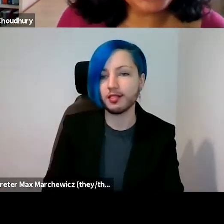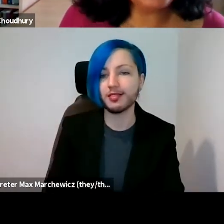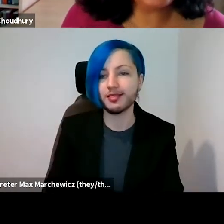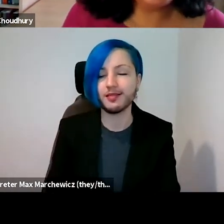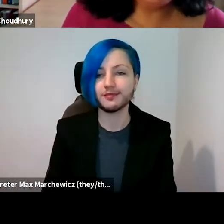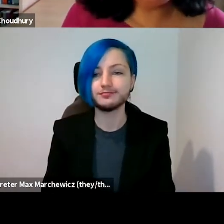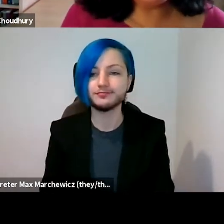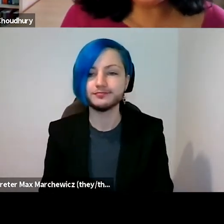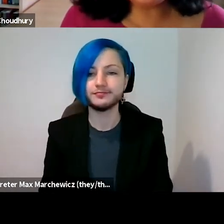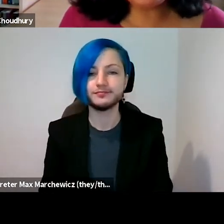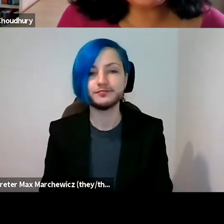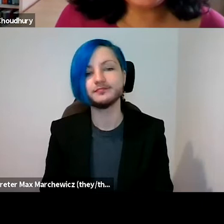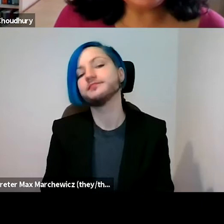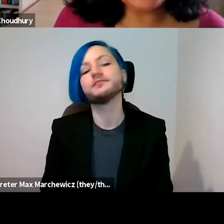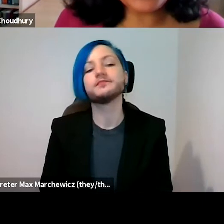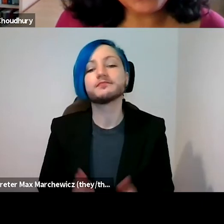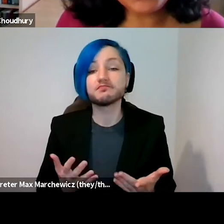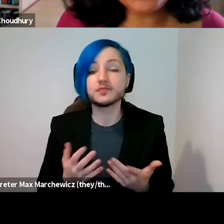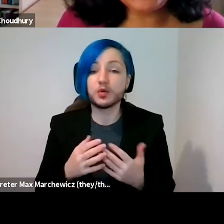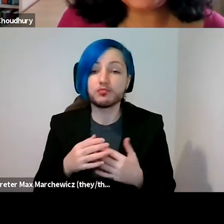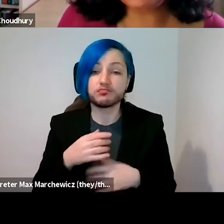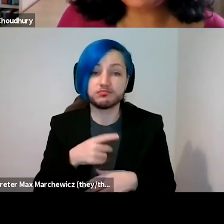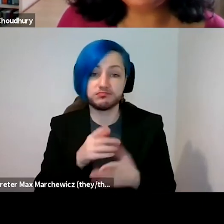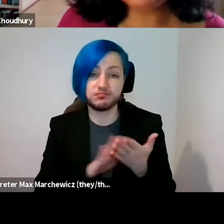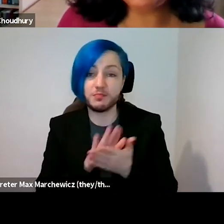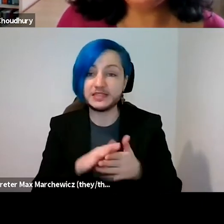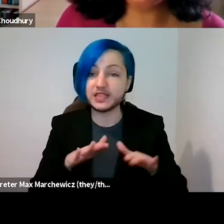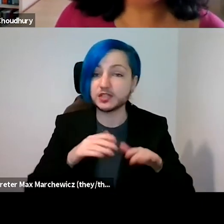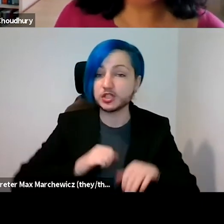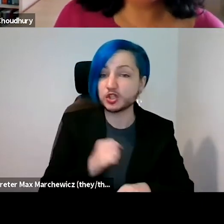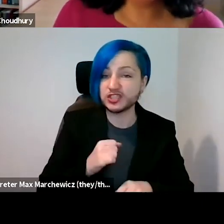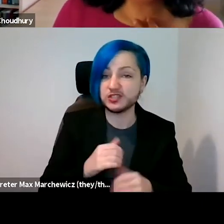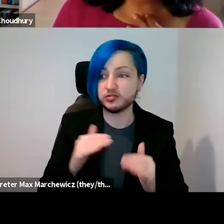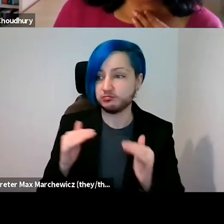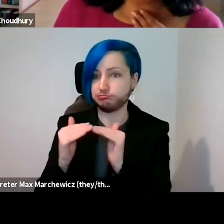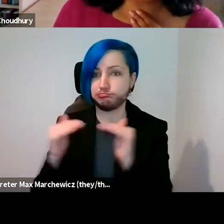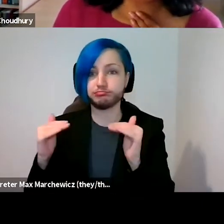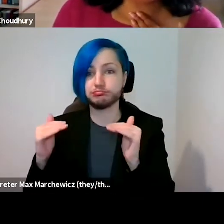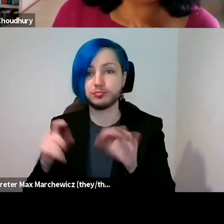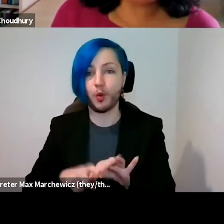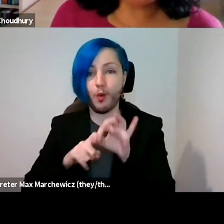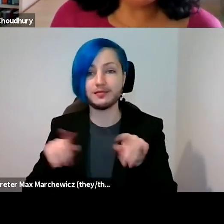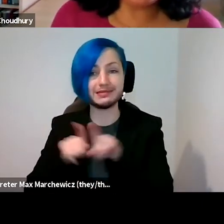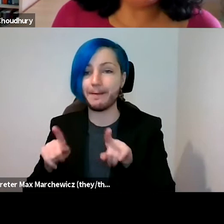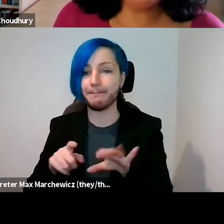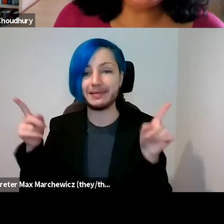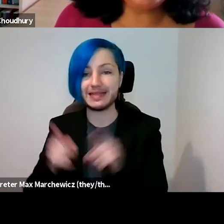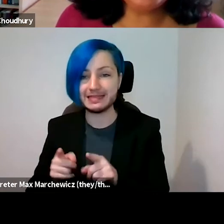She states, proposing that Scottish shawls are just as good as the Indian. Although her offer is made in good intentions,